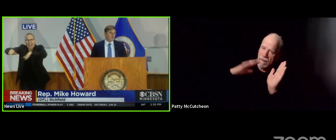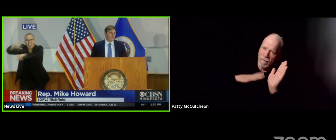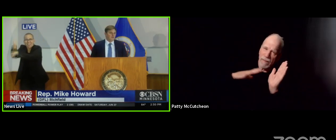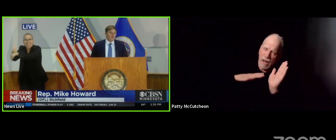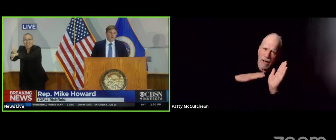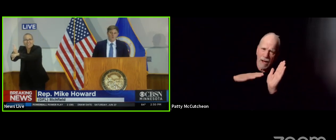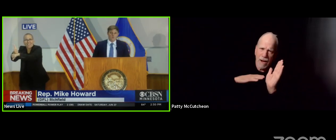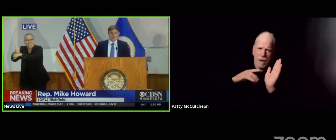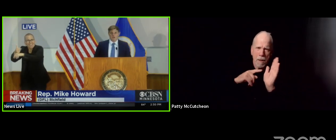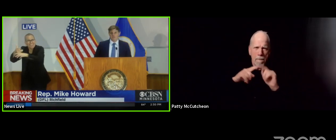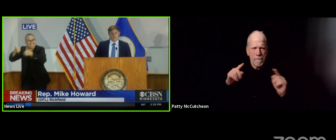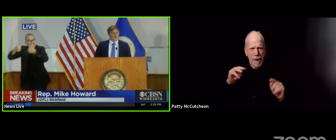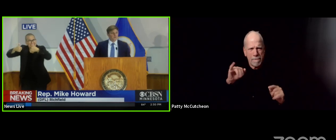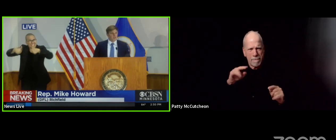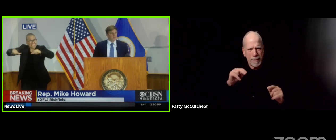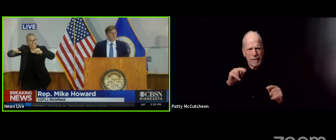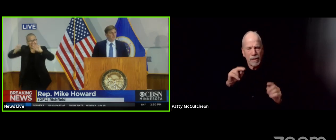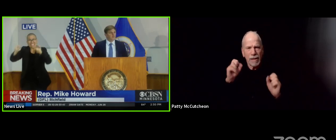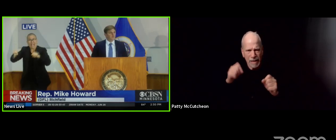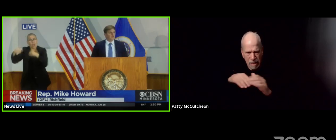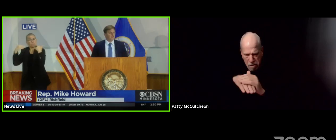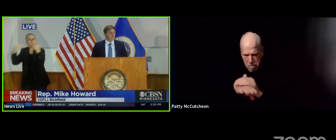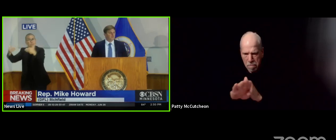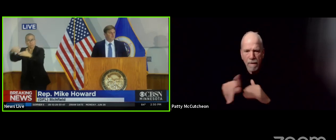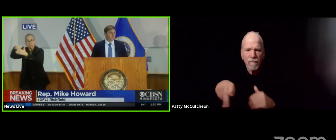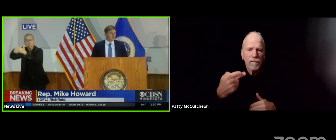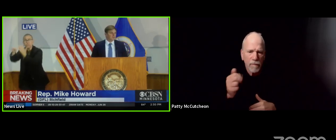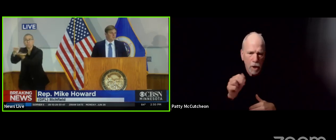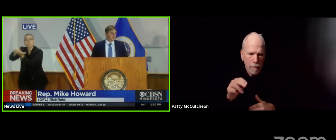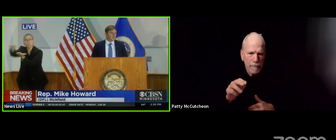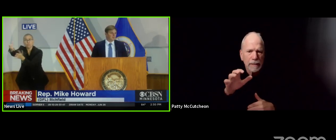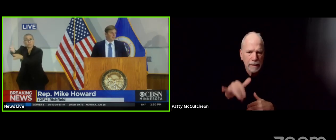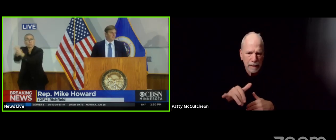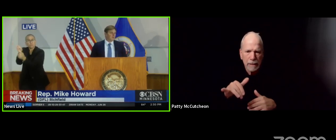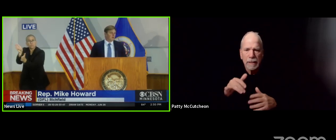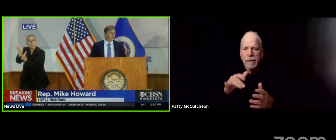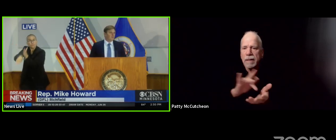AND WE TALKED ABOUT THE TIMING OF THE LAWSUIT COMING AT THE 11th HOUR